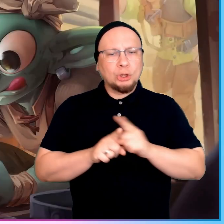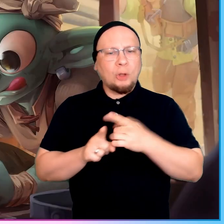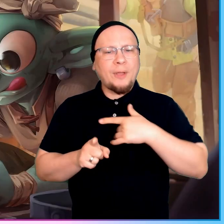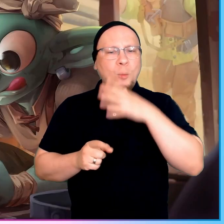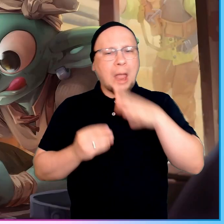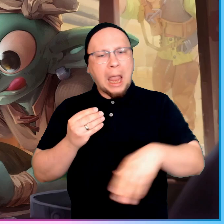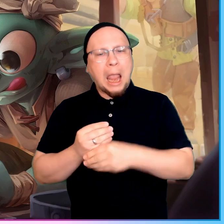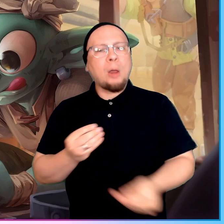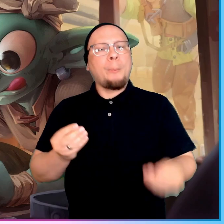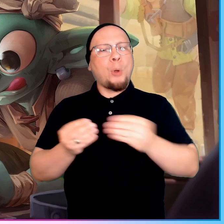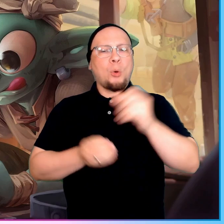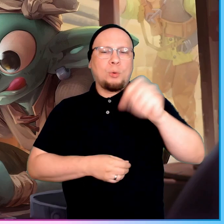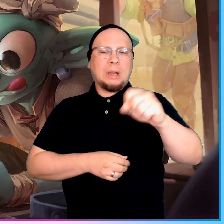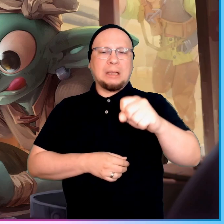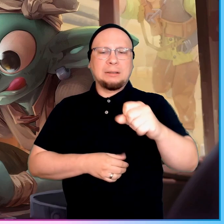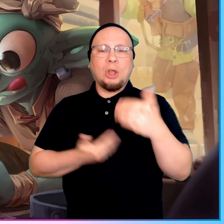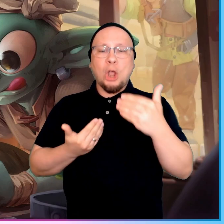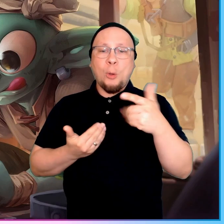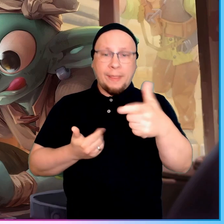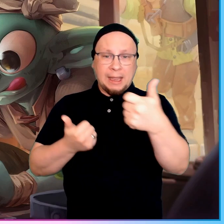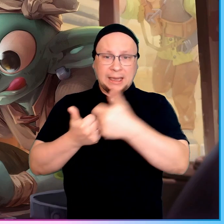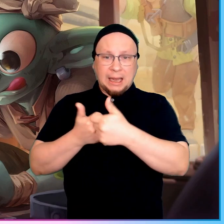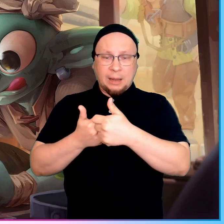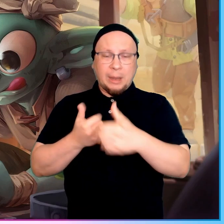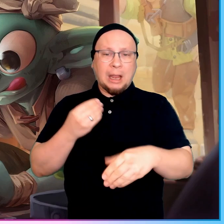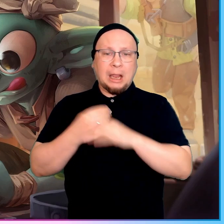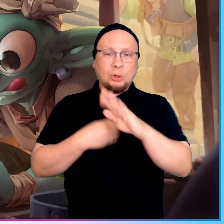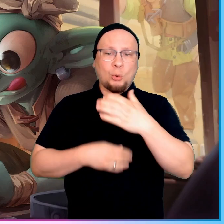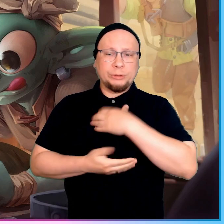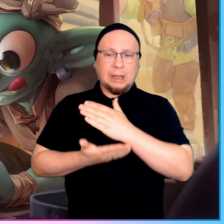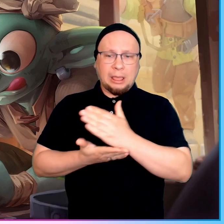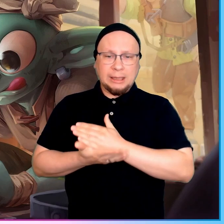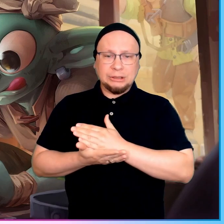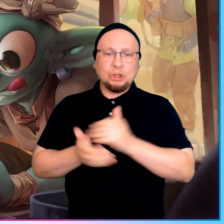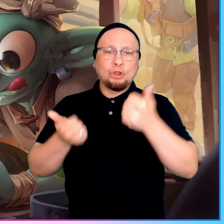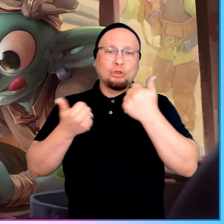so please consider Wishlisting the game on Steam and play the demo there now...